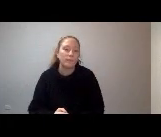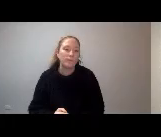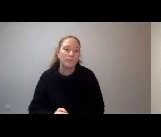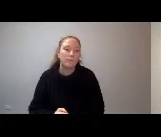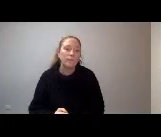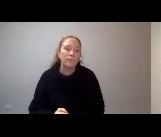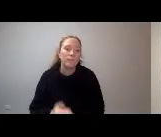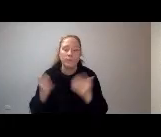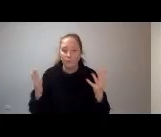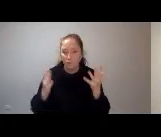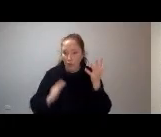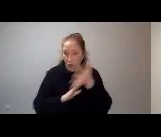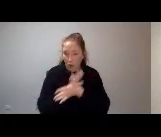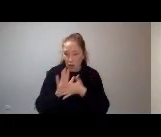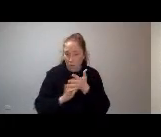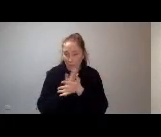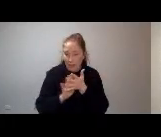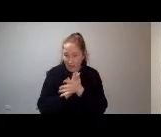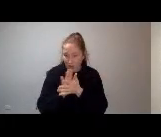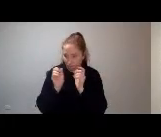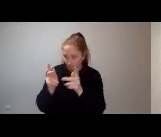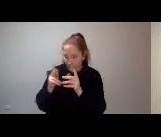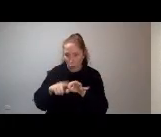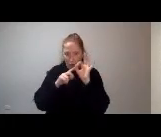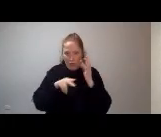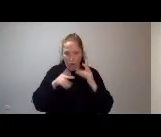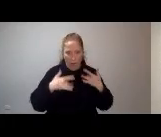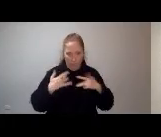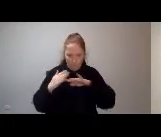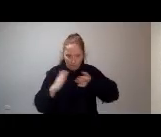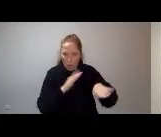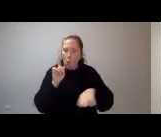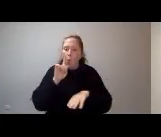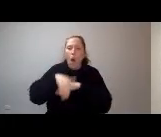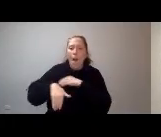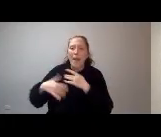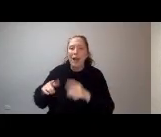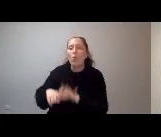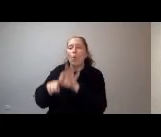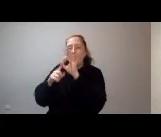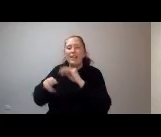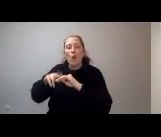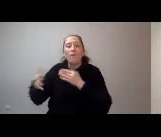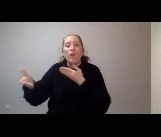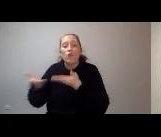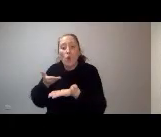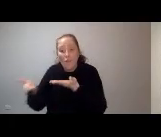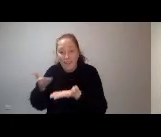"Well, what's the quality of services that can lead to quality of life outcomes?"